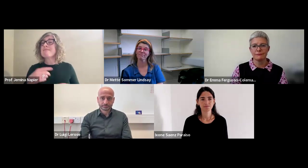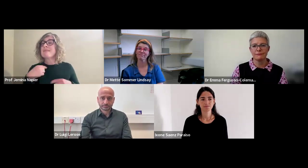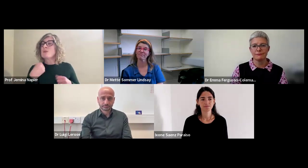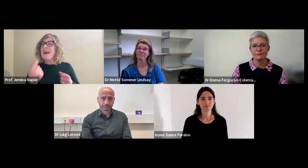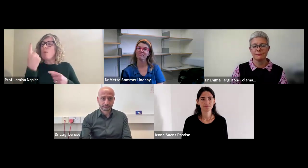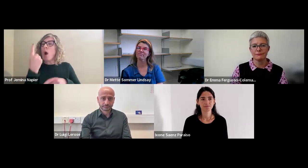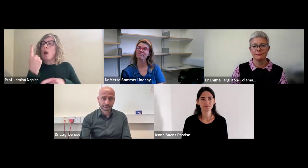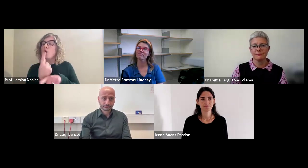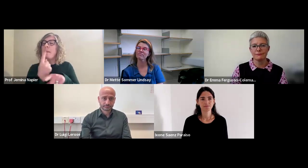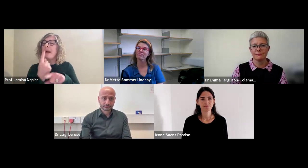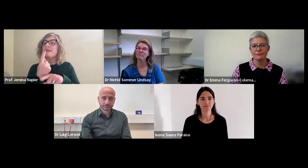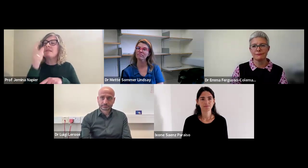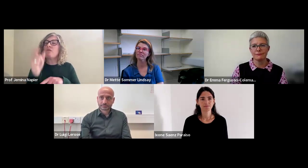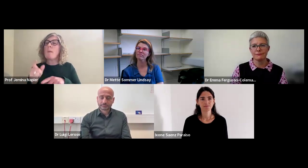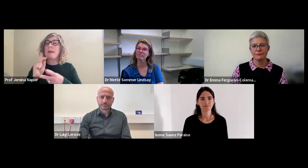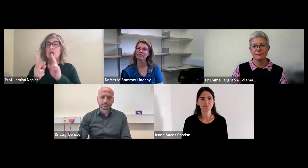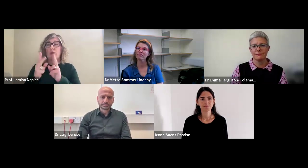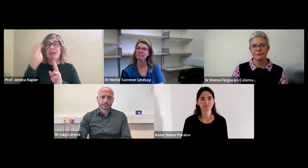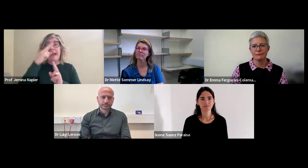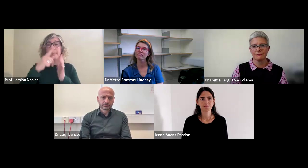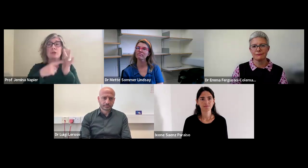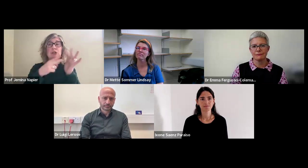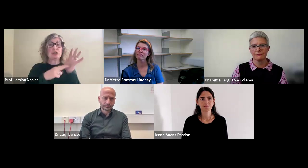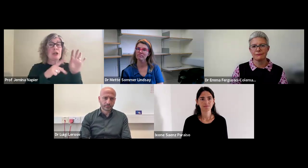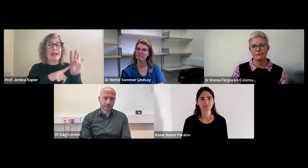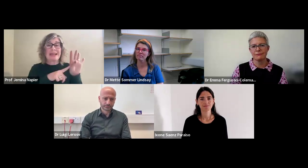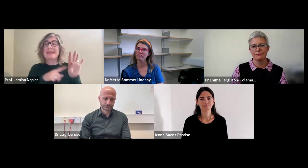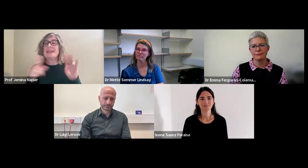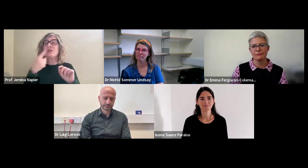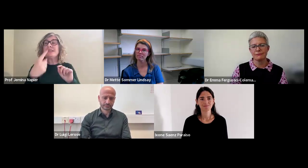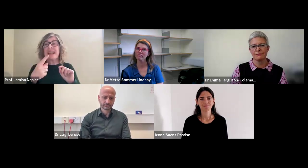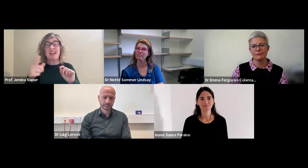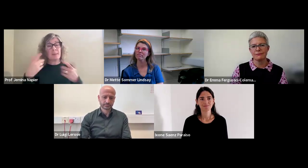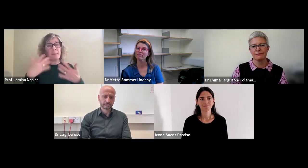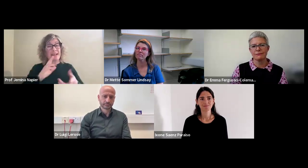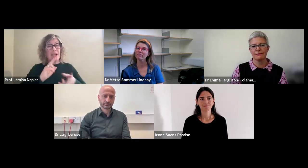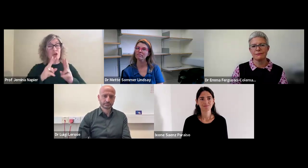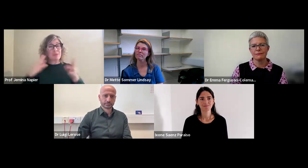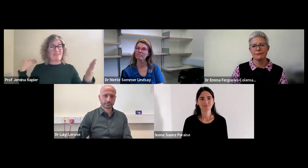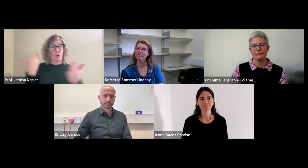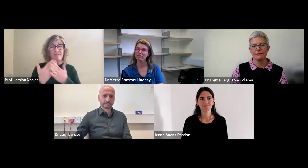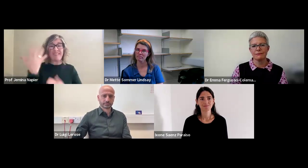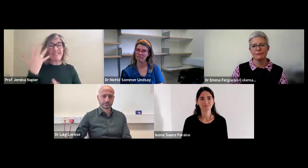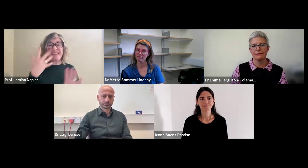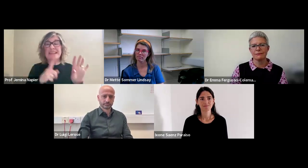Jemina: okay so look, we've got a comment here from an interpreter Jenny, saying she's